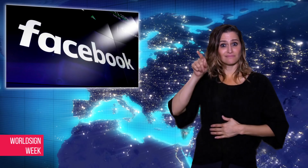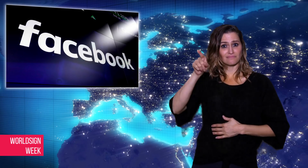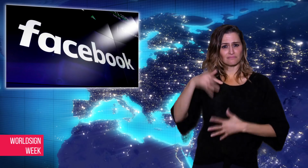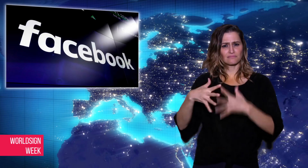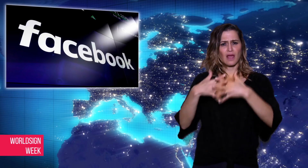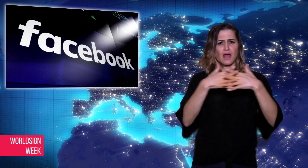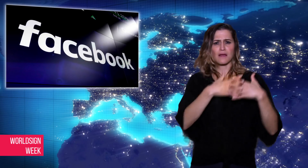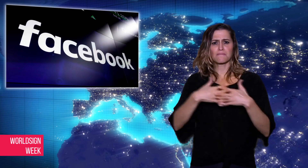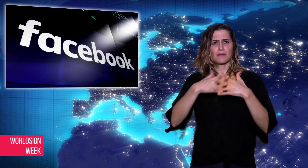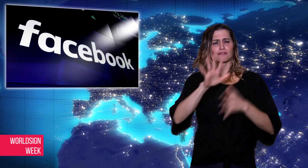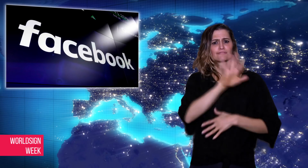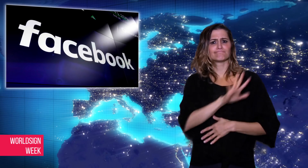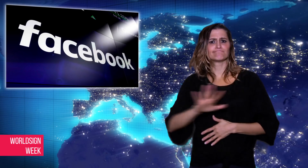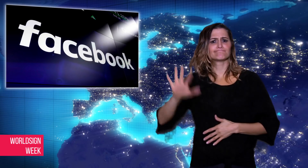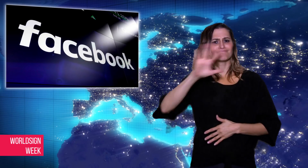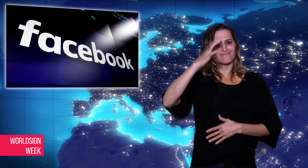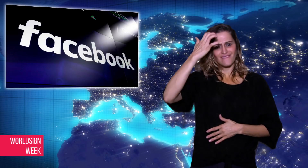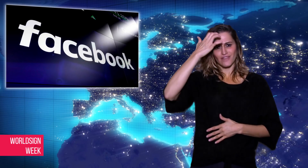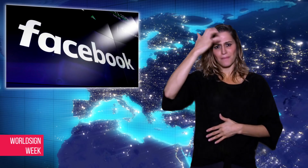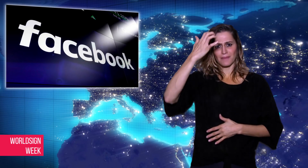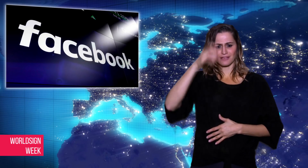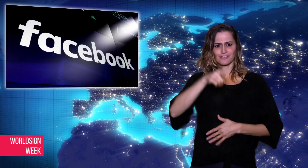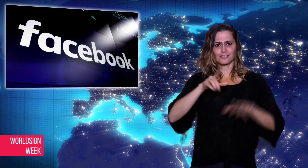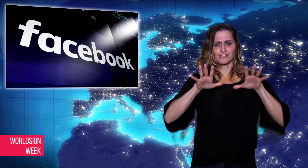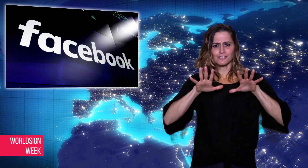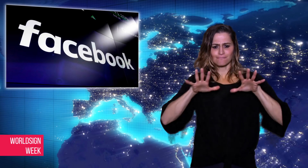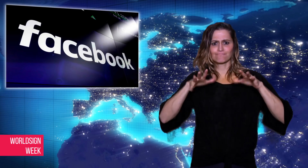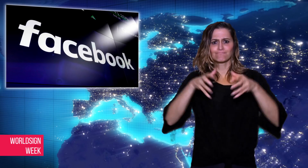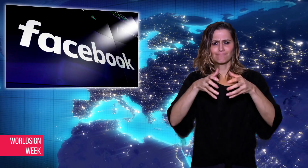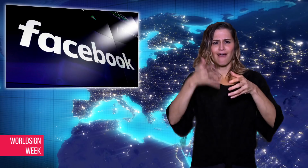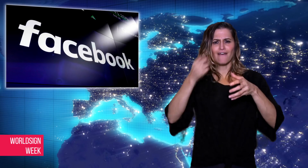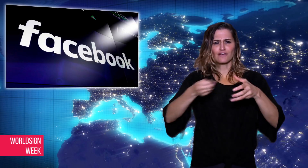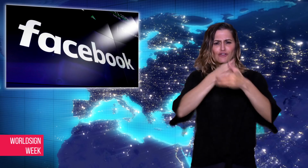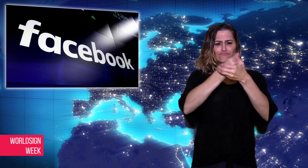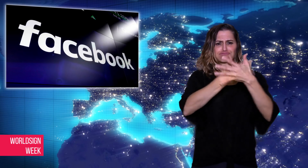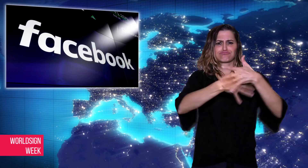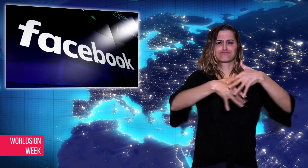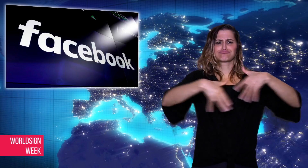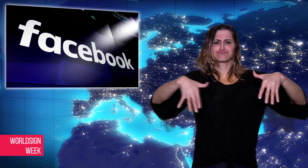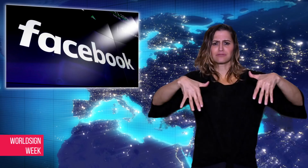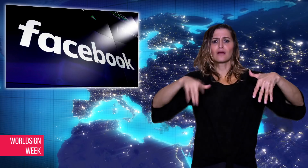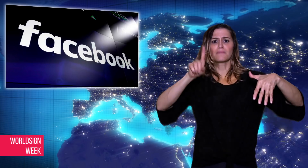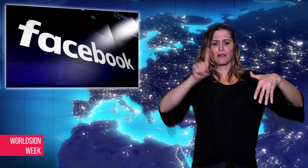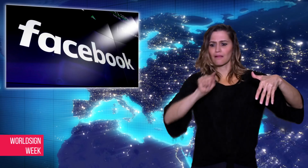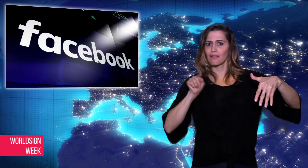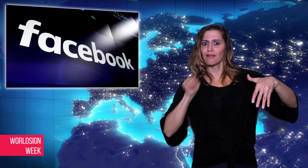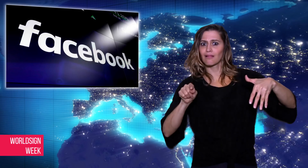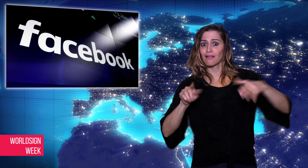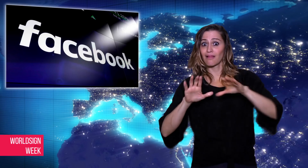A U.S. federal government department